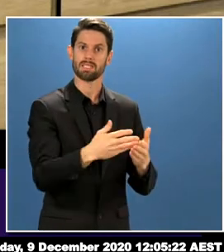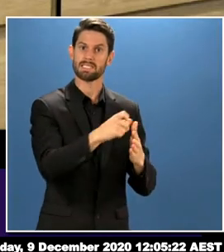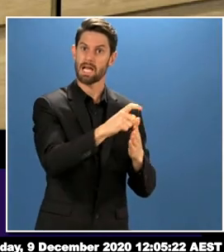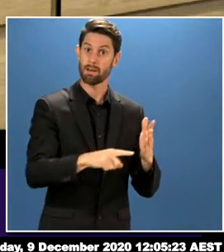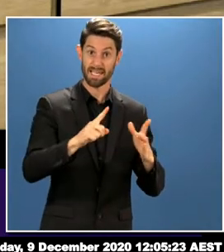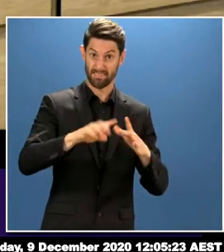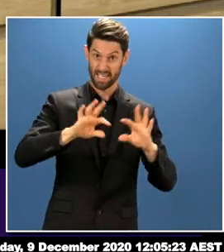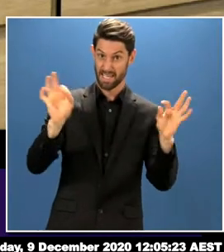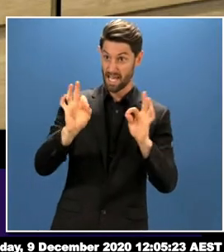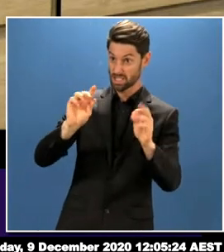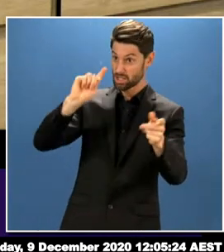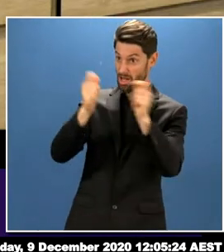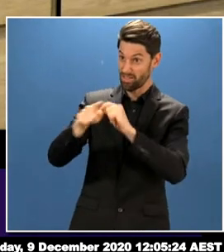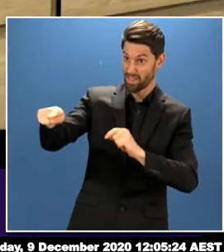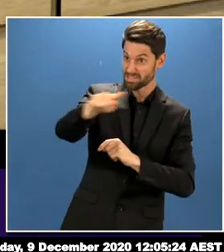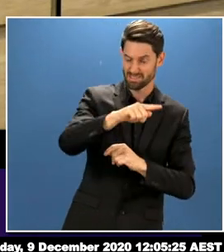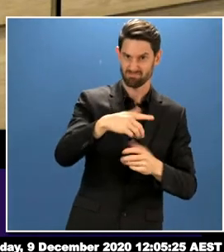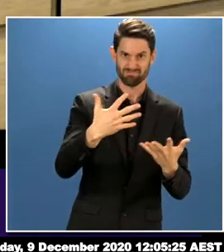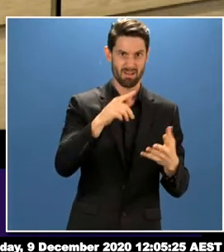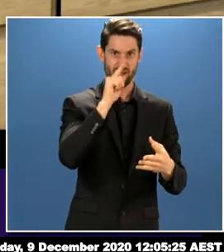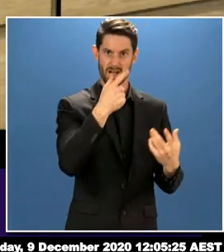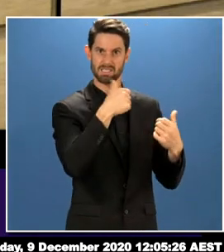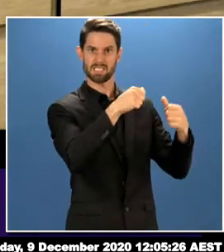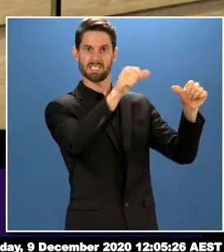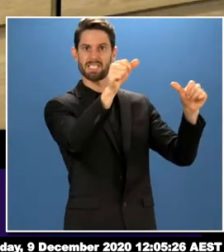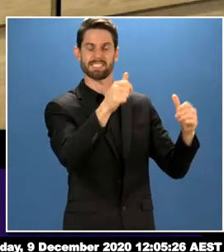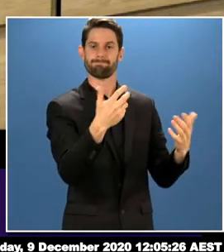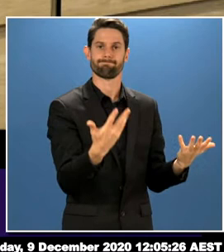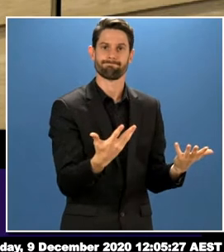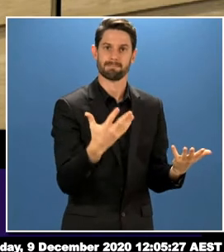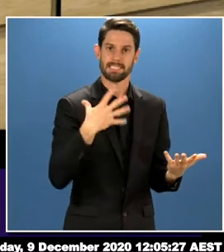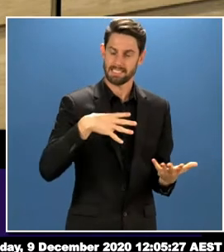we need to somehow provide more opportunities,